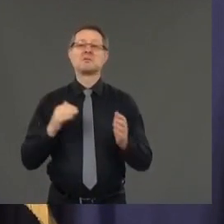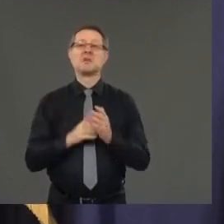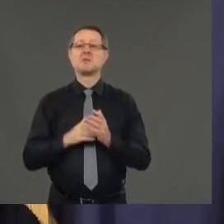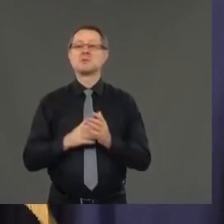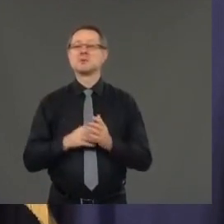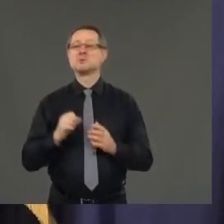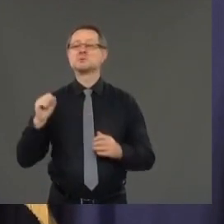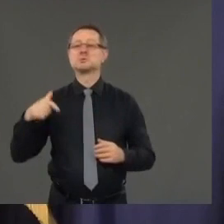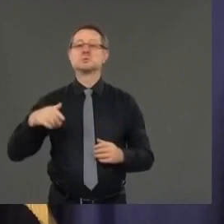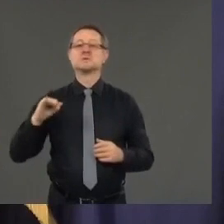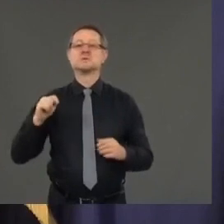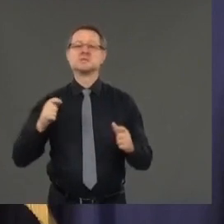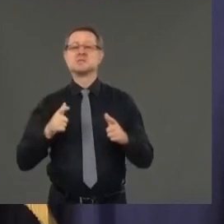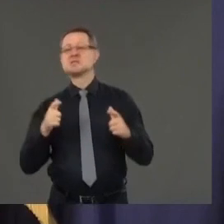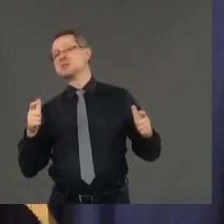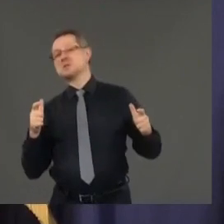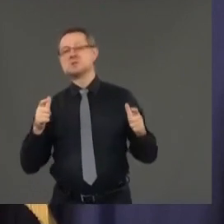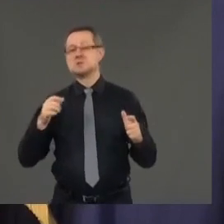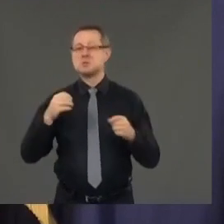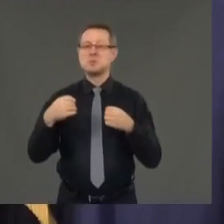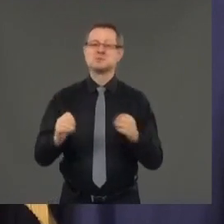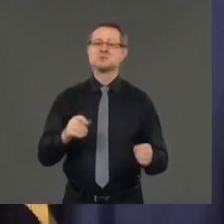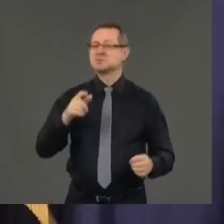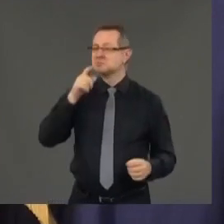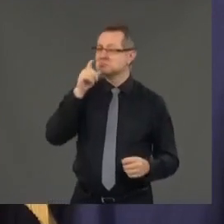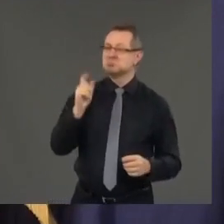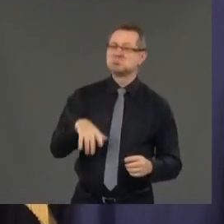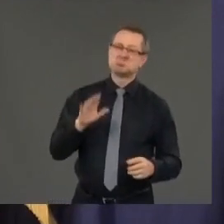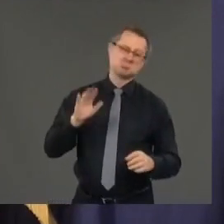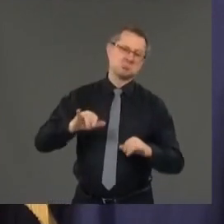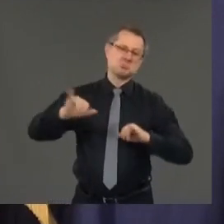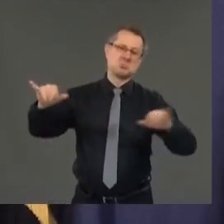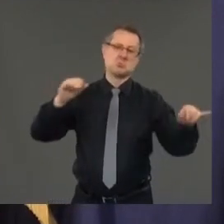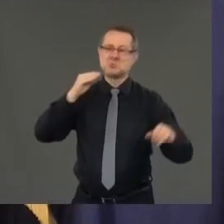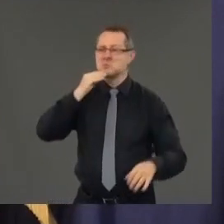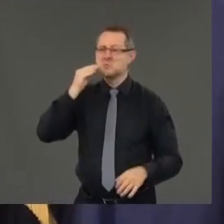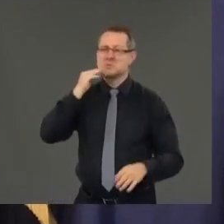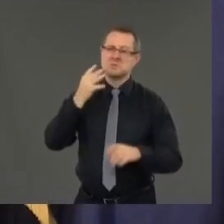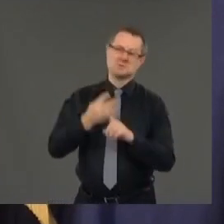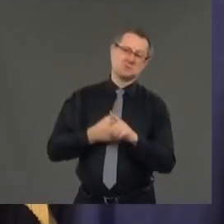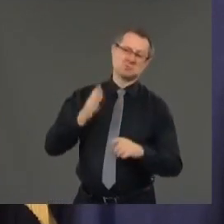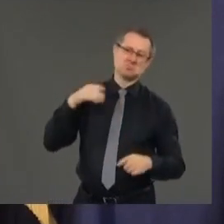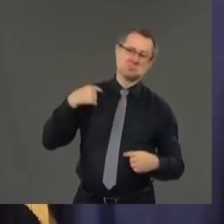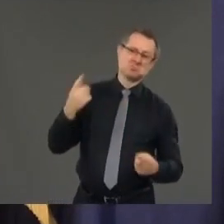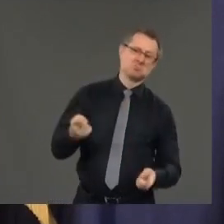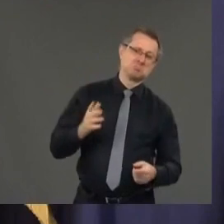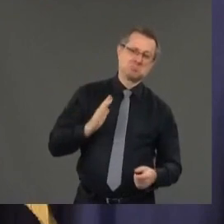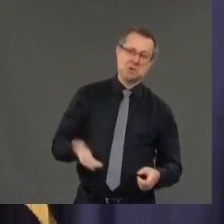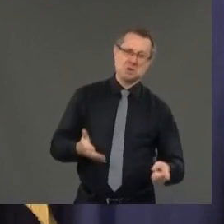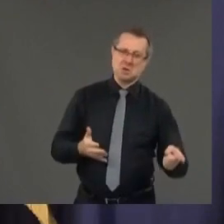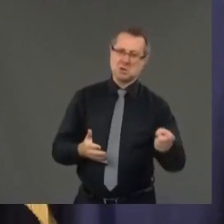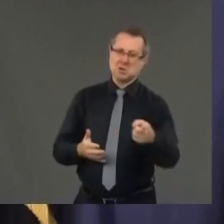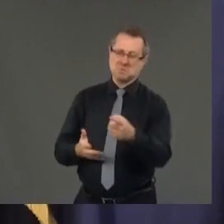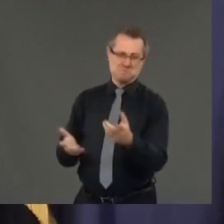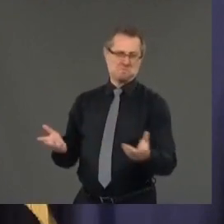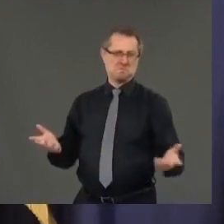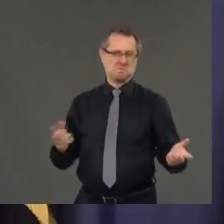DON'T NEED TO PAY FOR $25,000 FOR 35,000 SQUARE FEET OF SPACE.